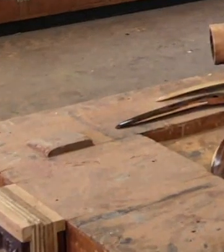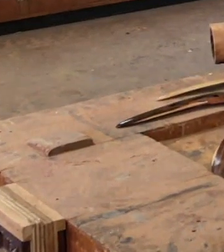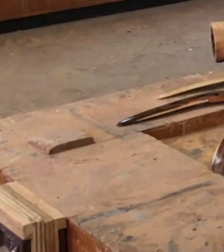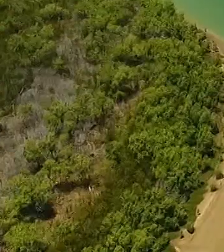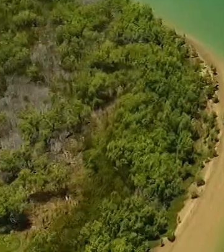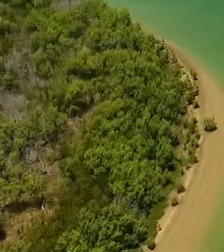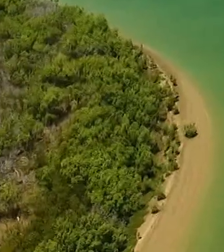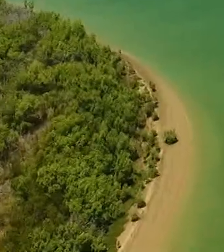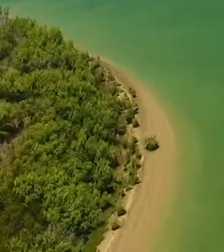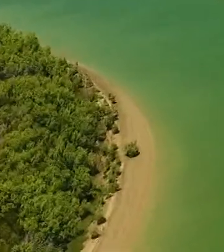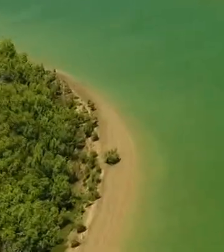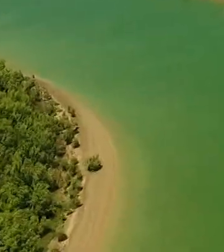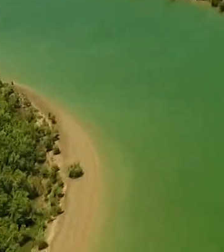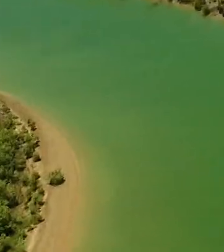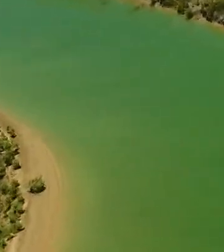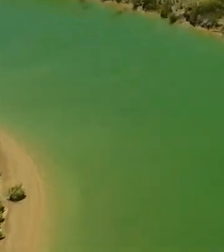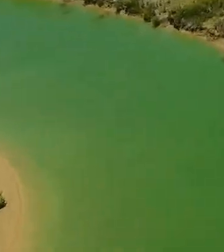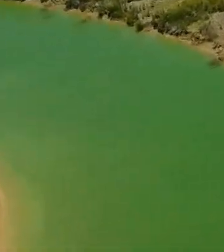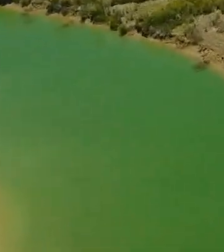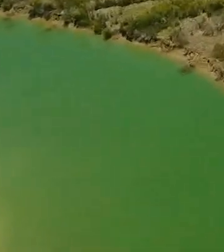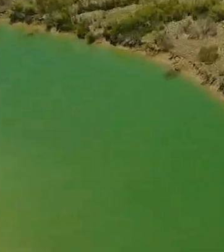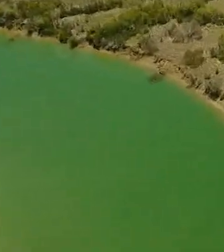to tourists from many countries.